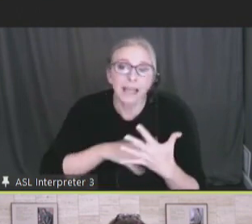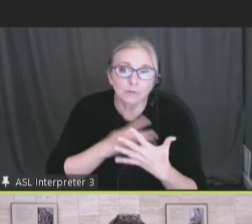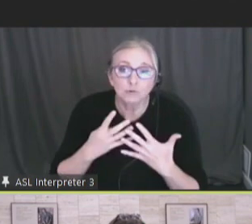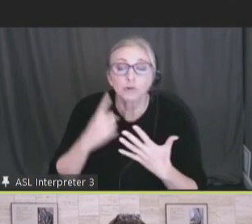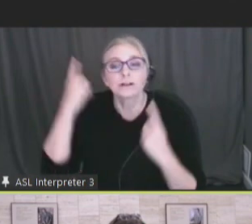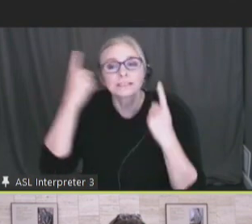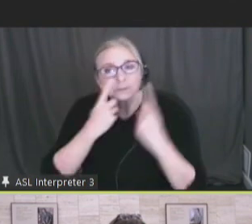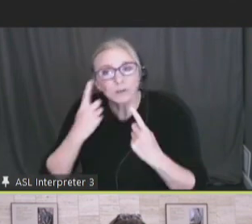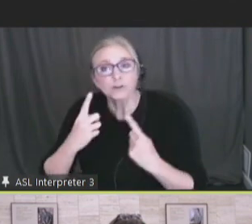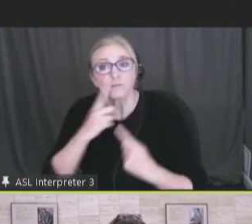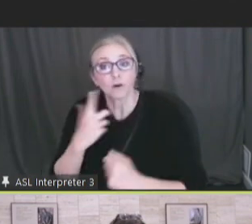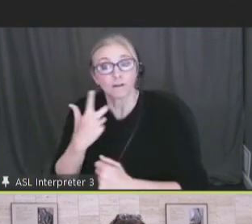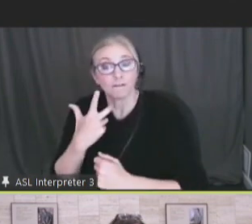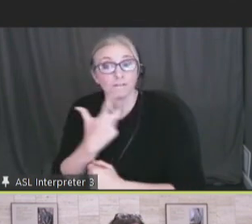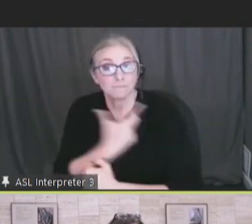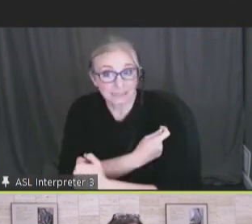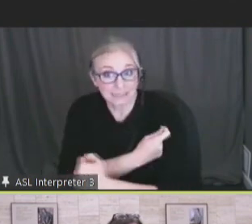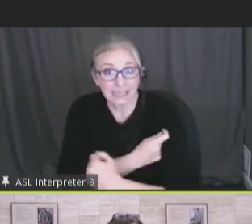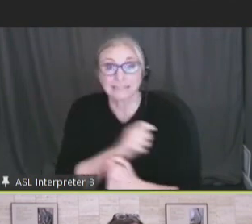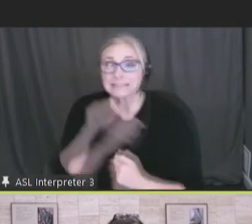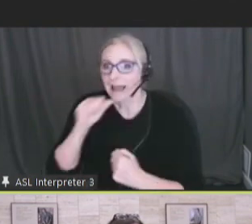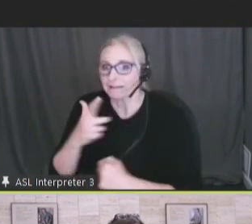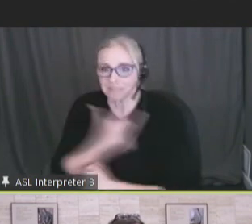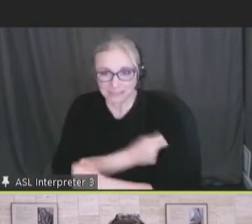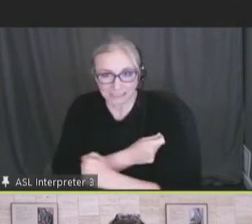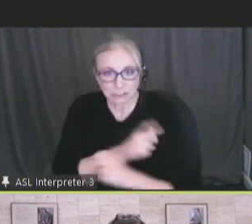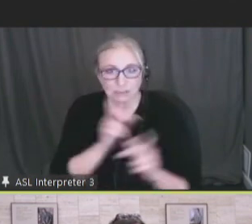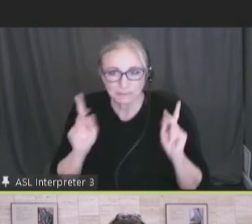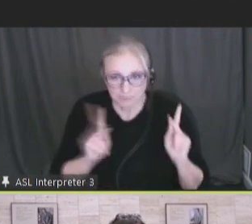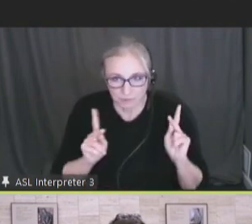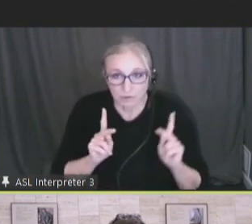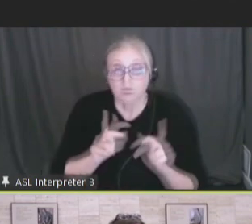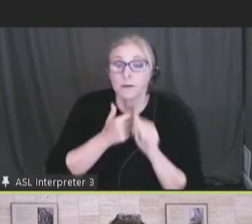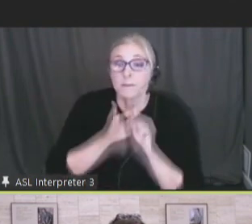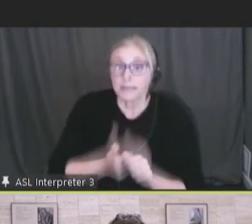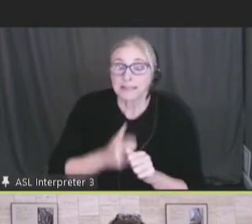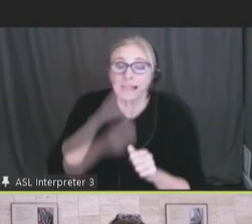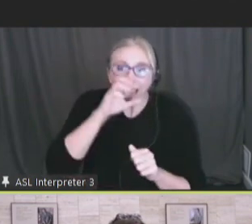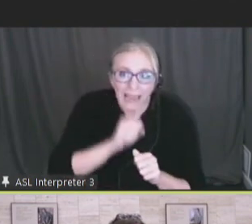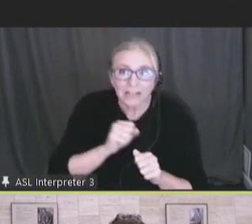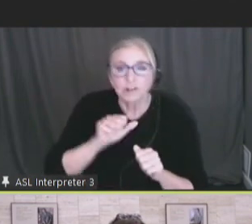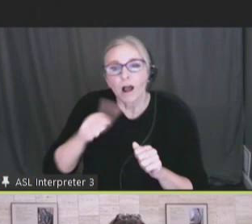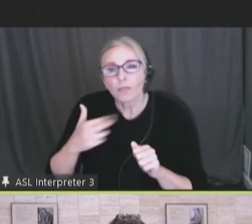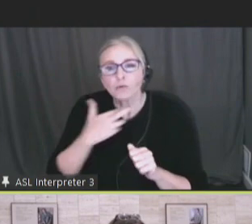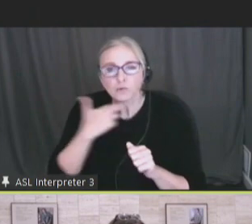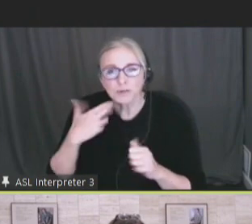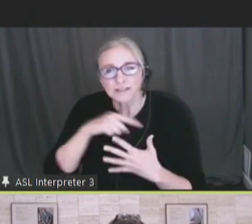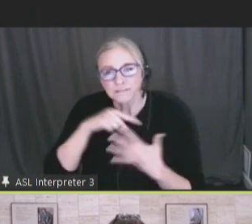for vaccinated and unvaccinated individuals based on age and other risk factors. And we are